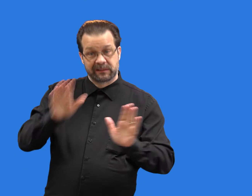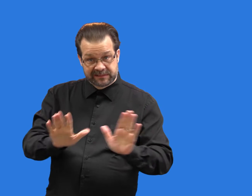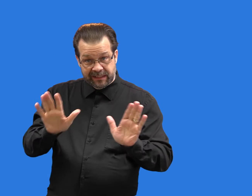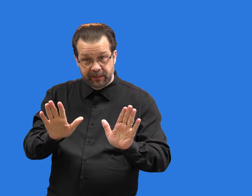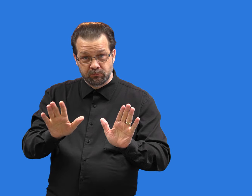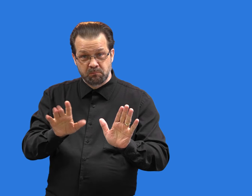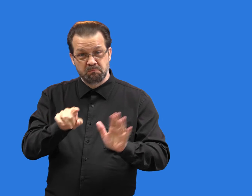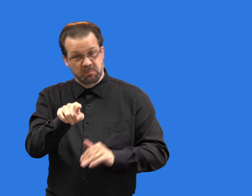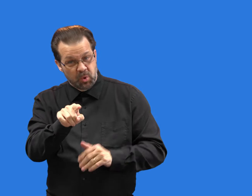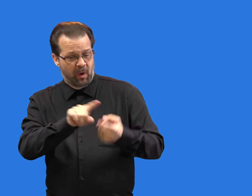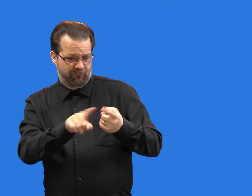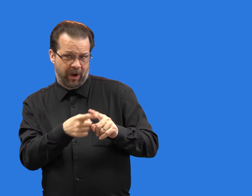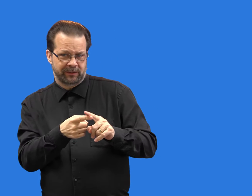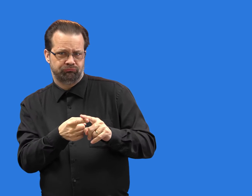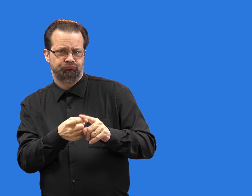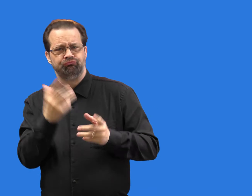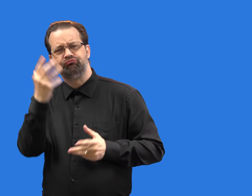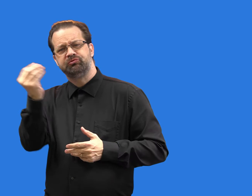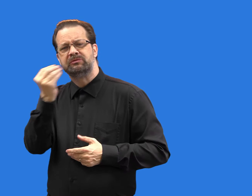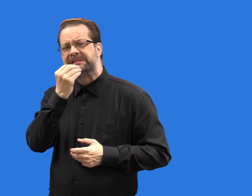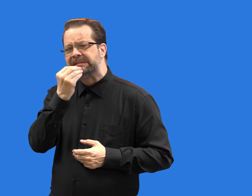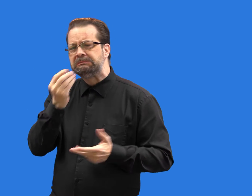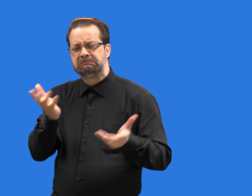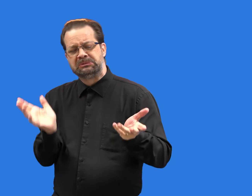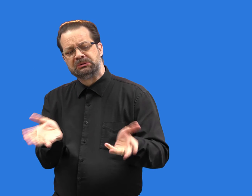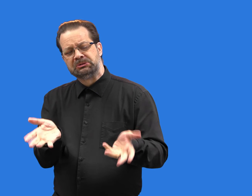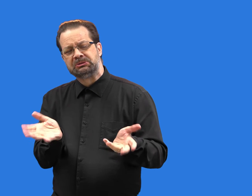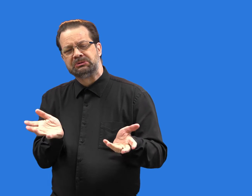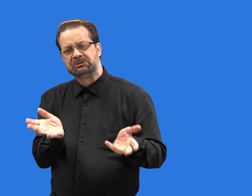For example, let's say you have lunch with a friend on Sunday.